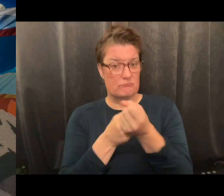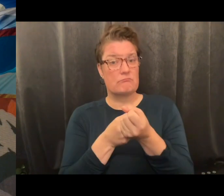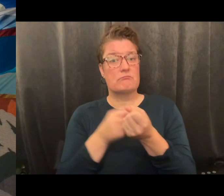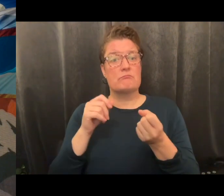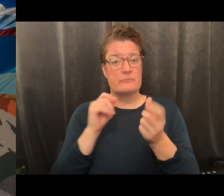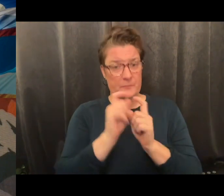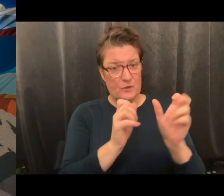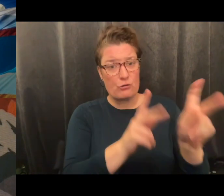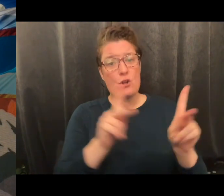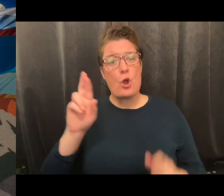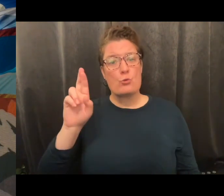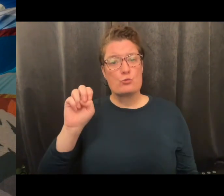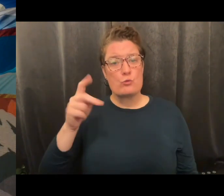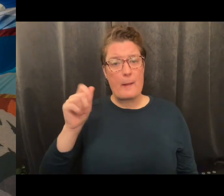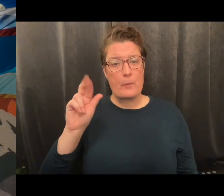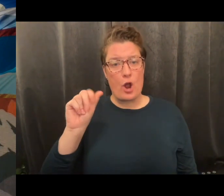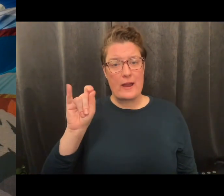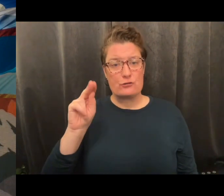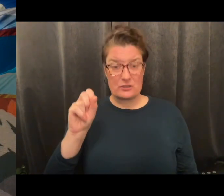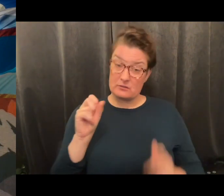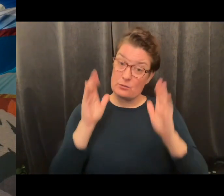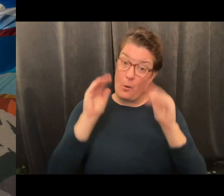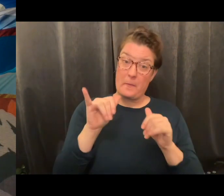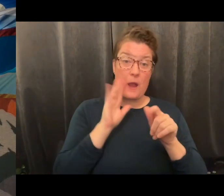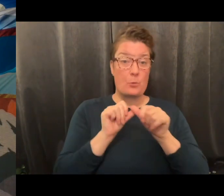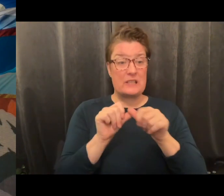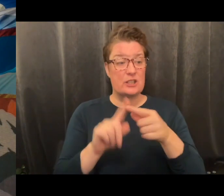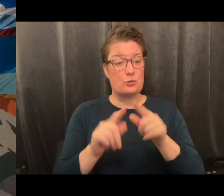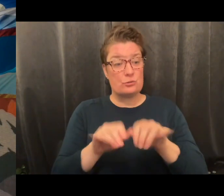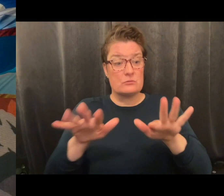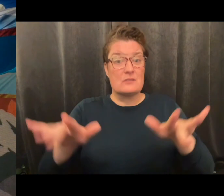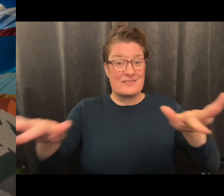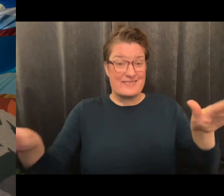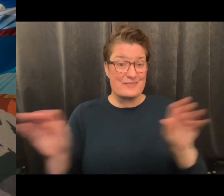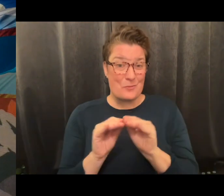Yeah, and I guess I want to just say, there's a lot of need in our communities.